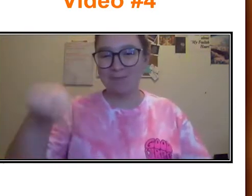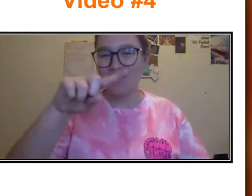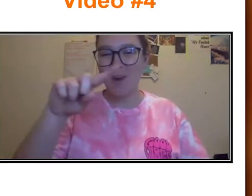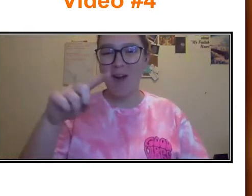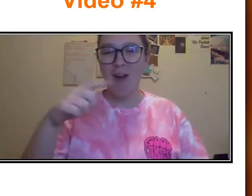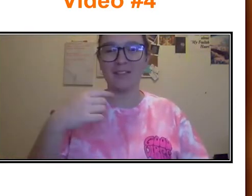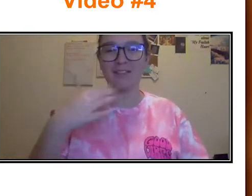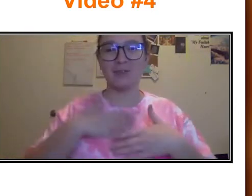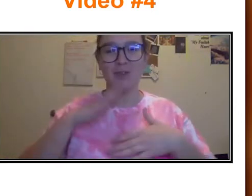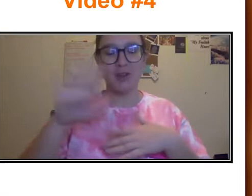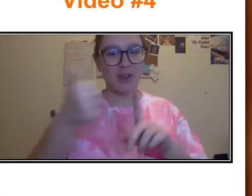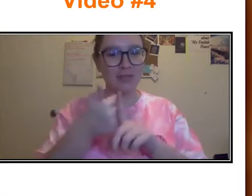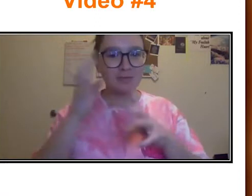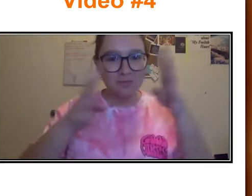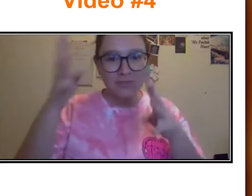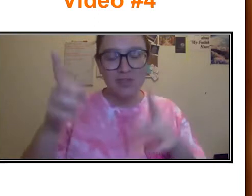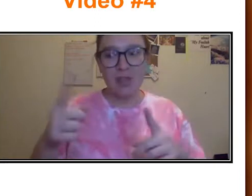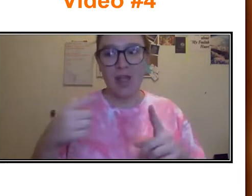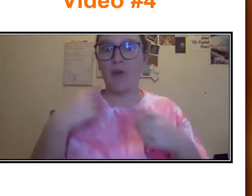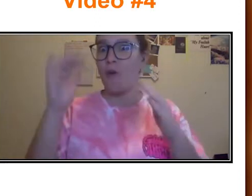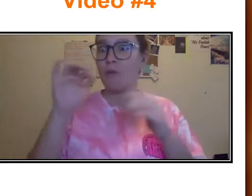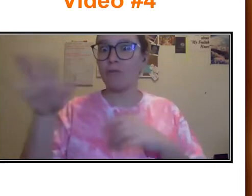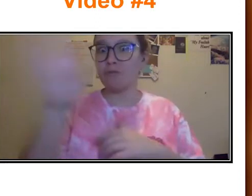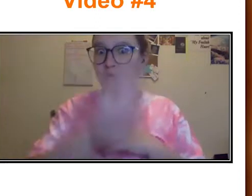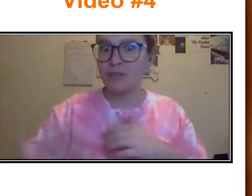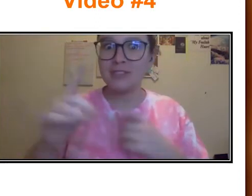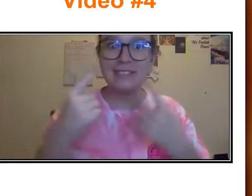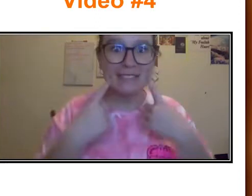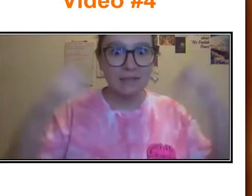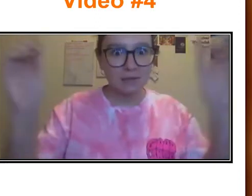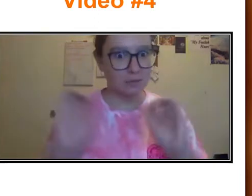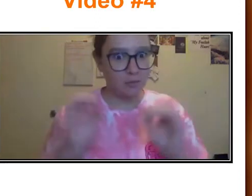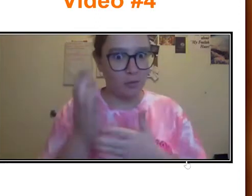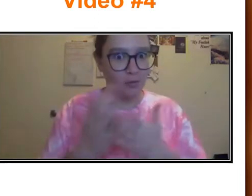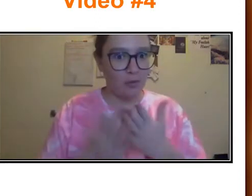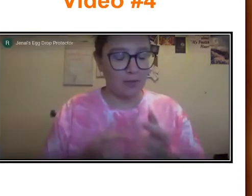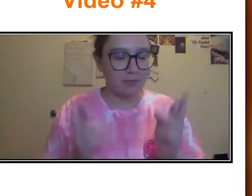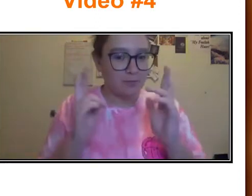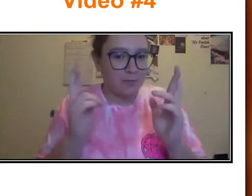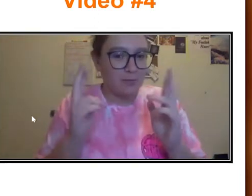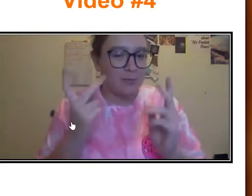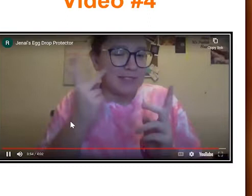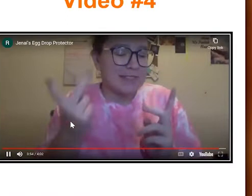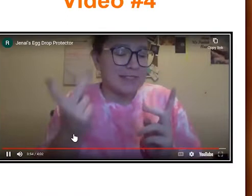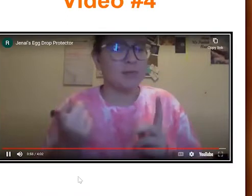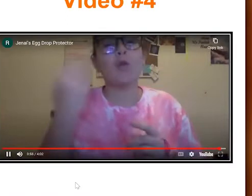I hope that you all enjoy coming up with your own creative devices and are successful with no cracks.